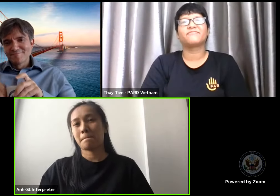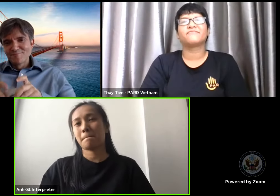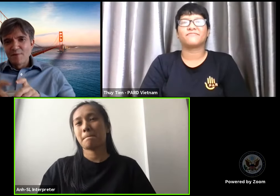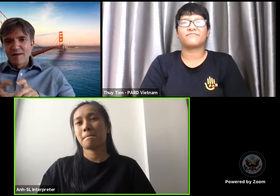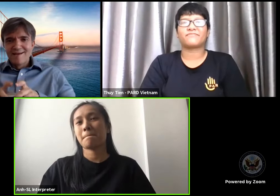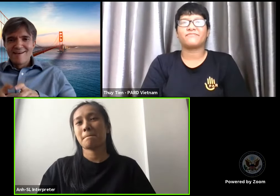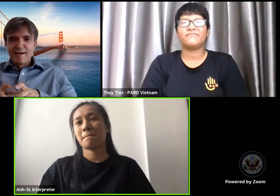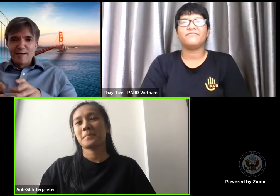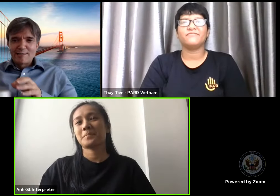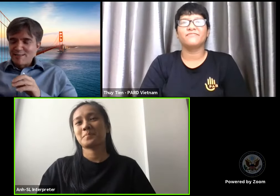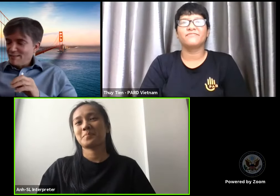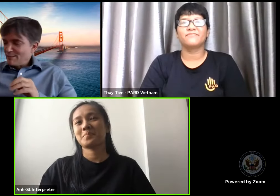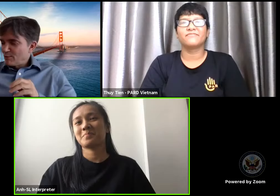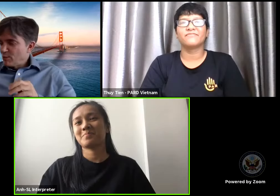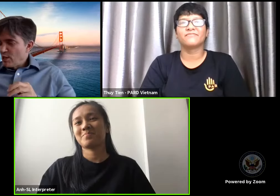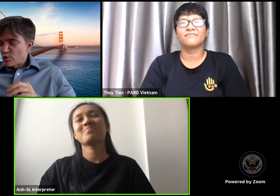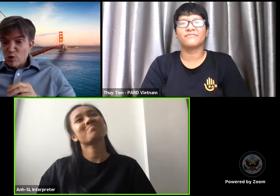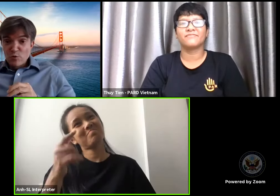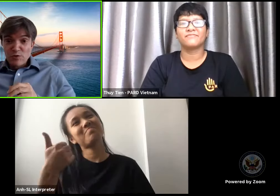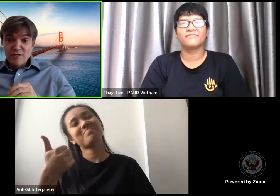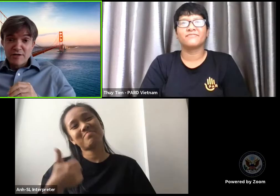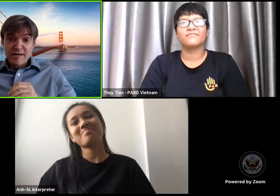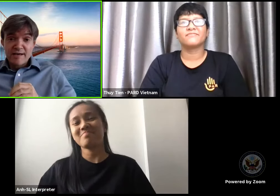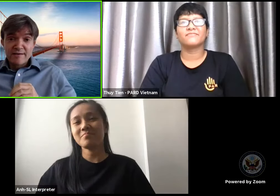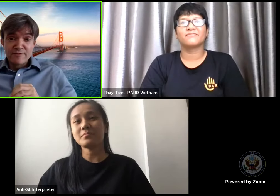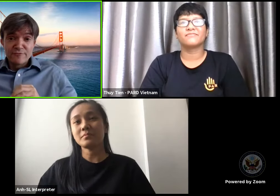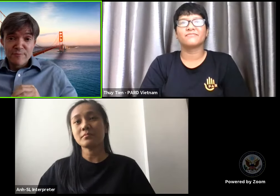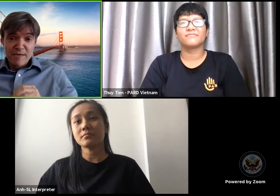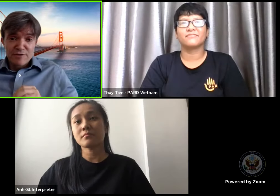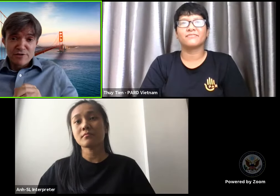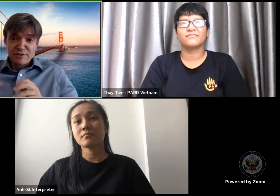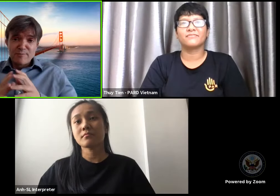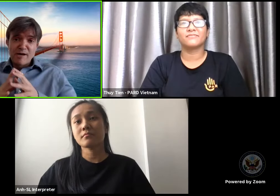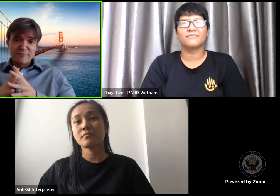[Jason] Excellent. So we are going to have information about